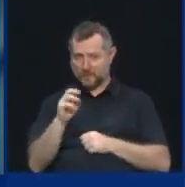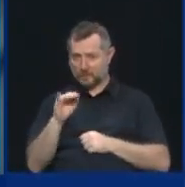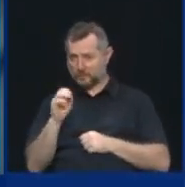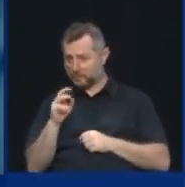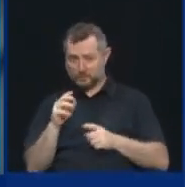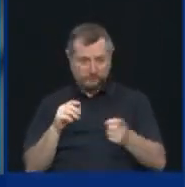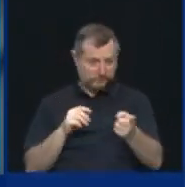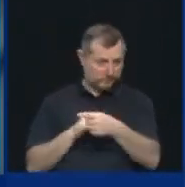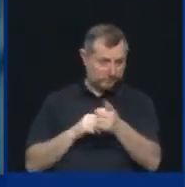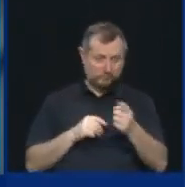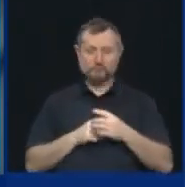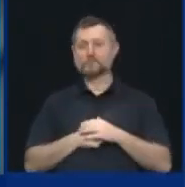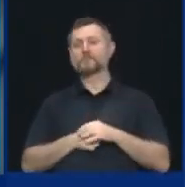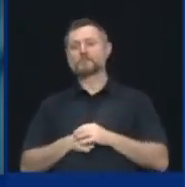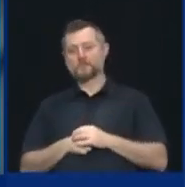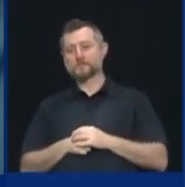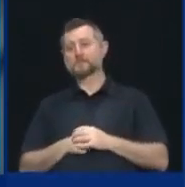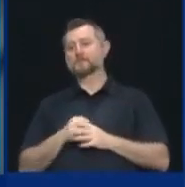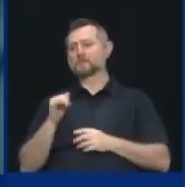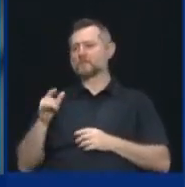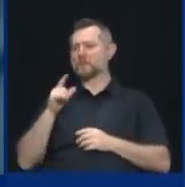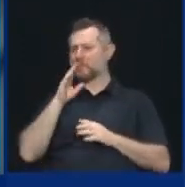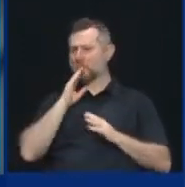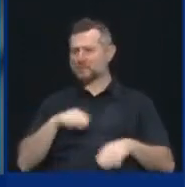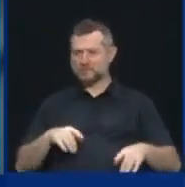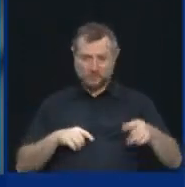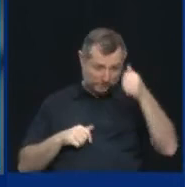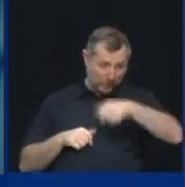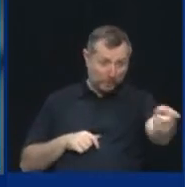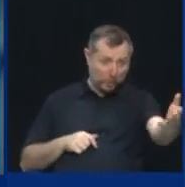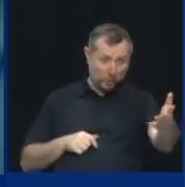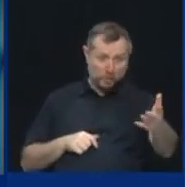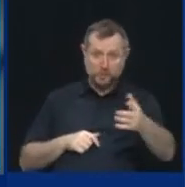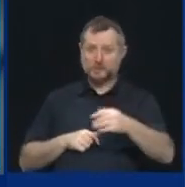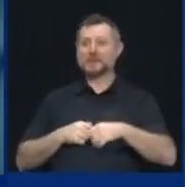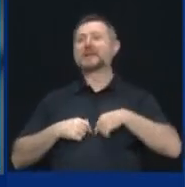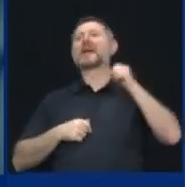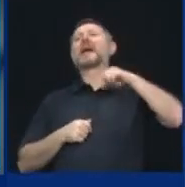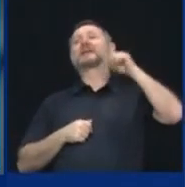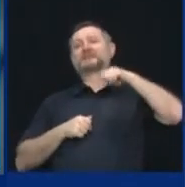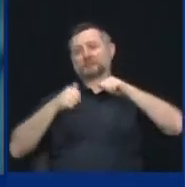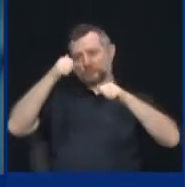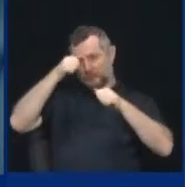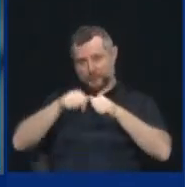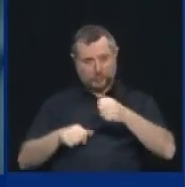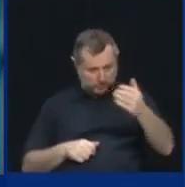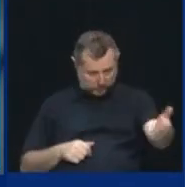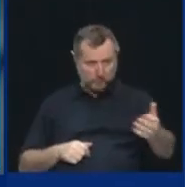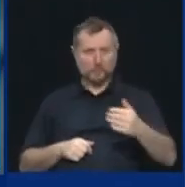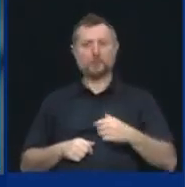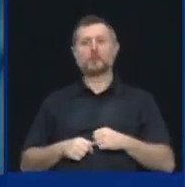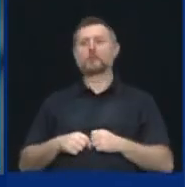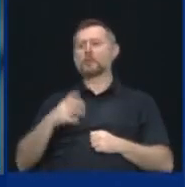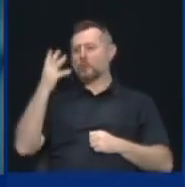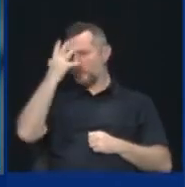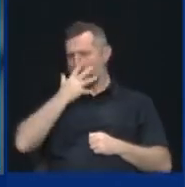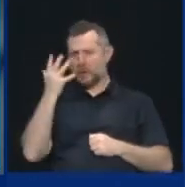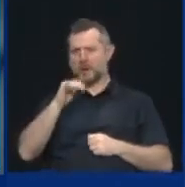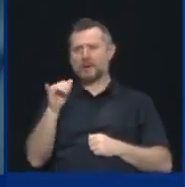WHO REMEMBERS FERRIS BUEHLER DAY F?OF DO YOU REMEMBER, ZACH?